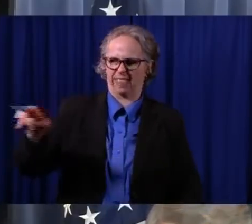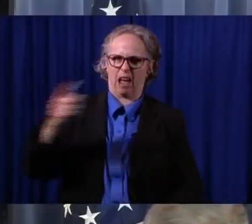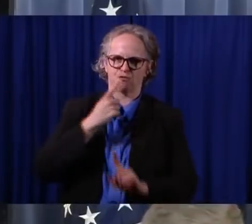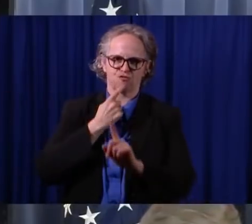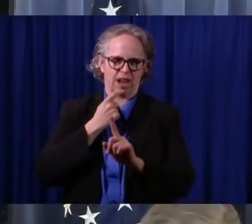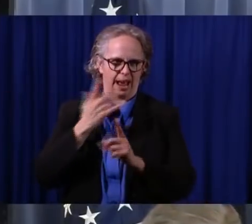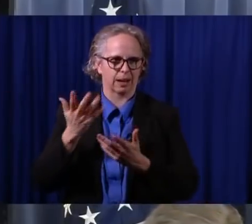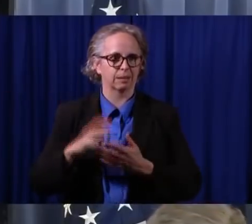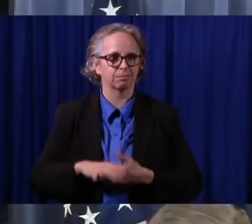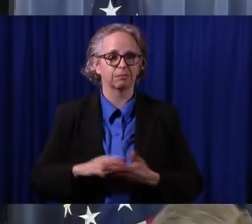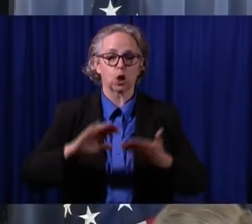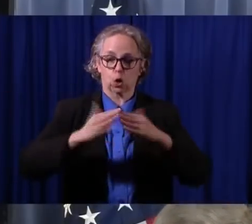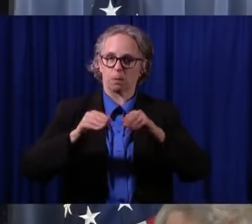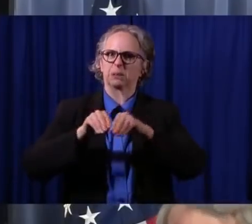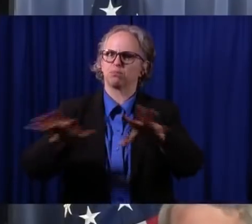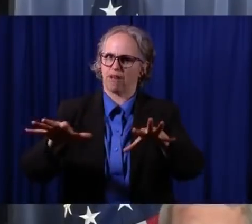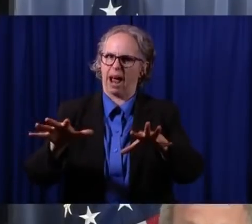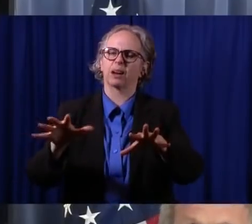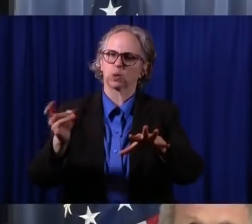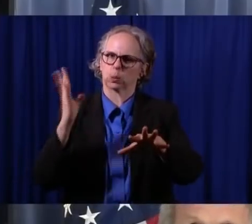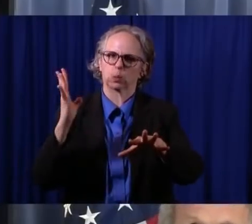WE WERE SEEING NUMBERS, BUT THE